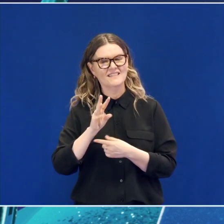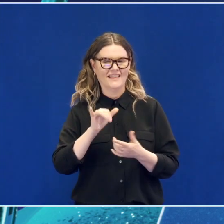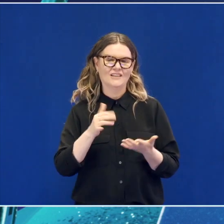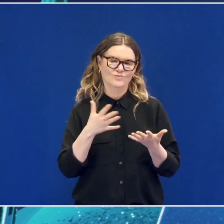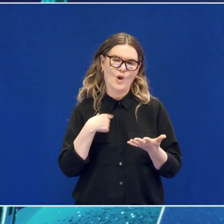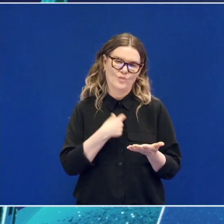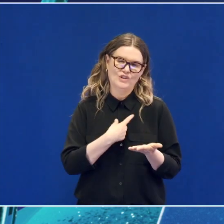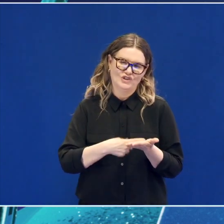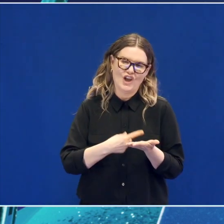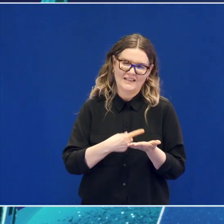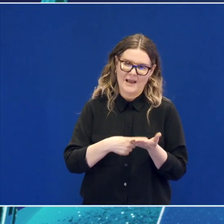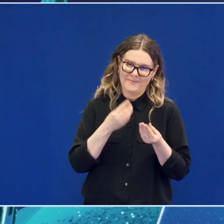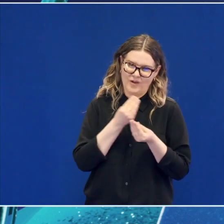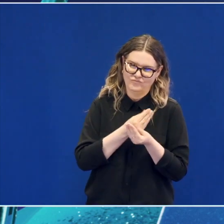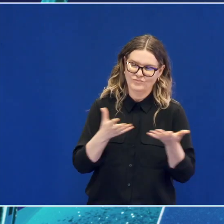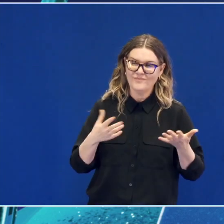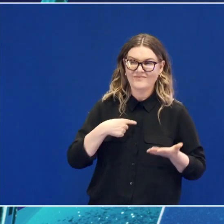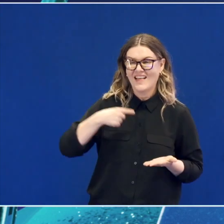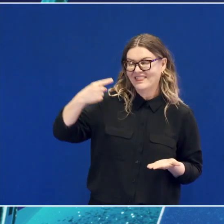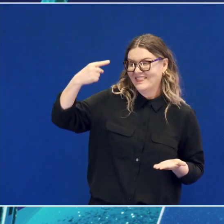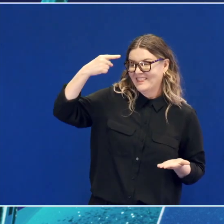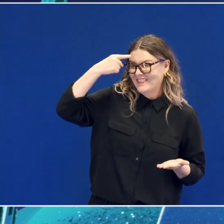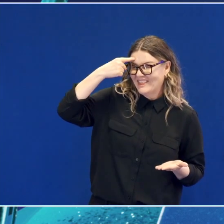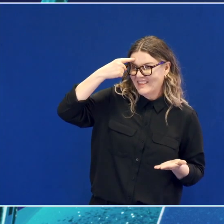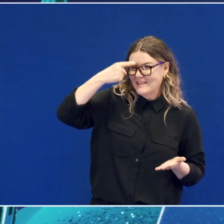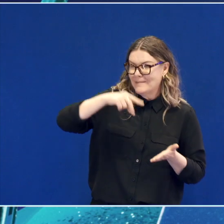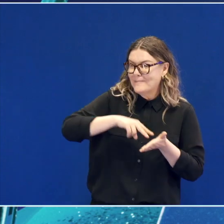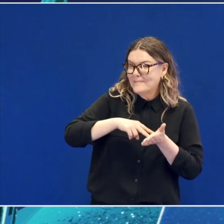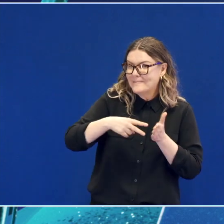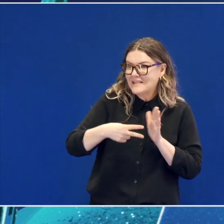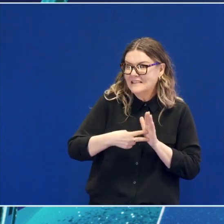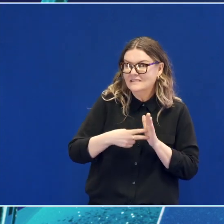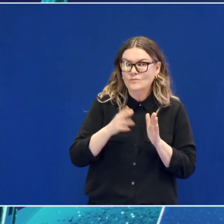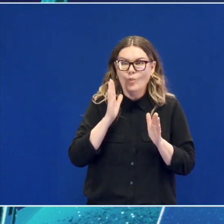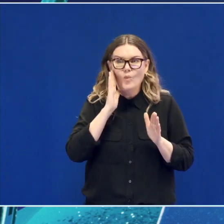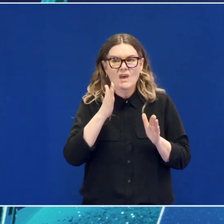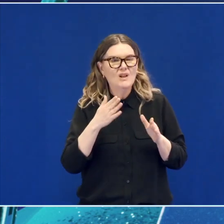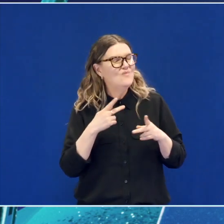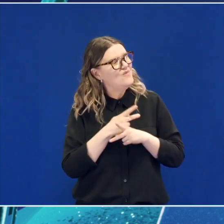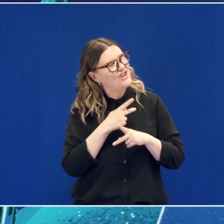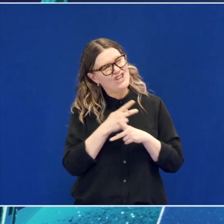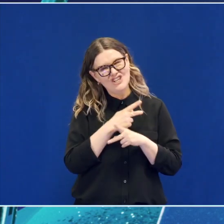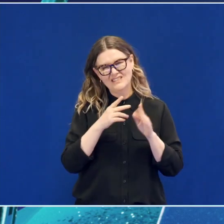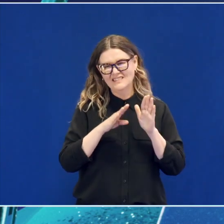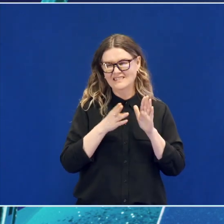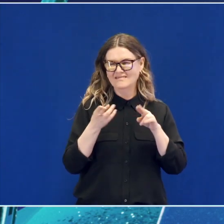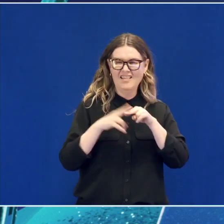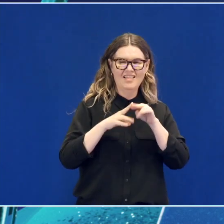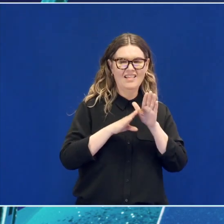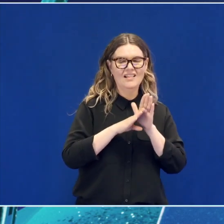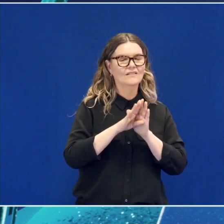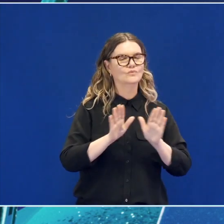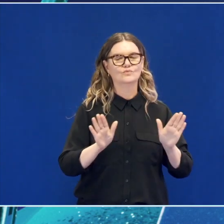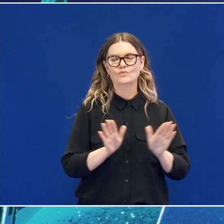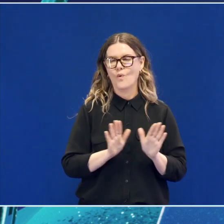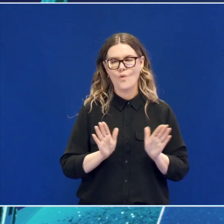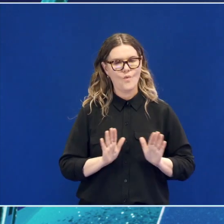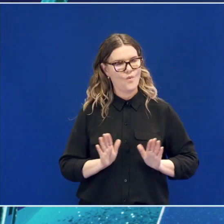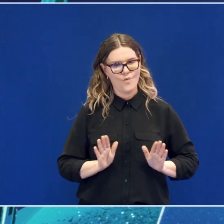I think that -- couple things, the AI models, the foundational models are trained on years, and years, and years of human output,